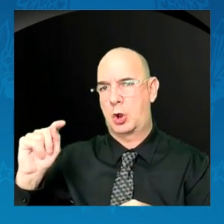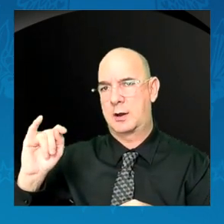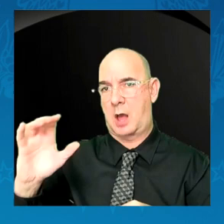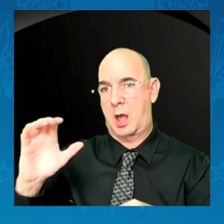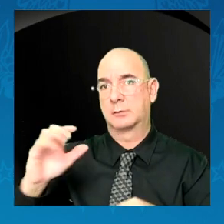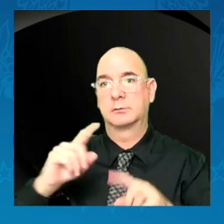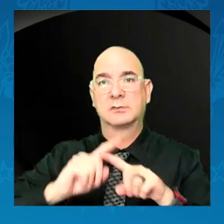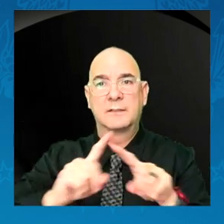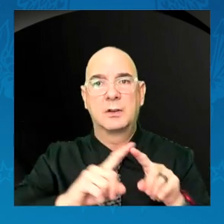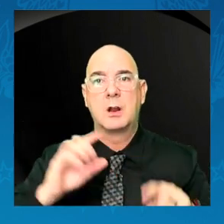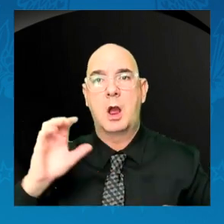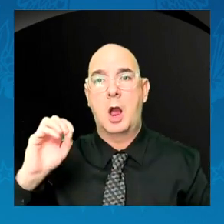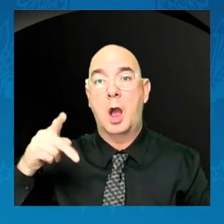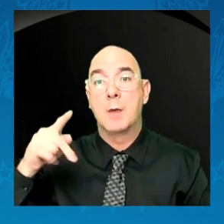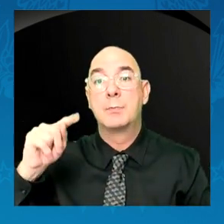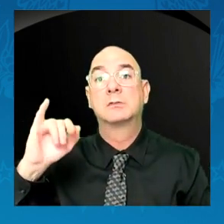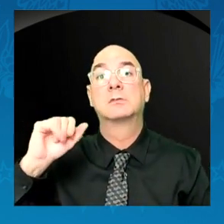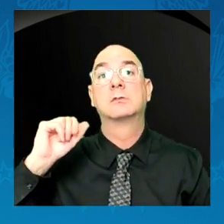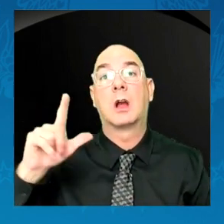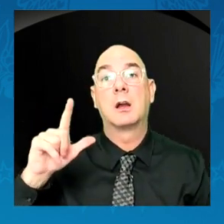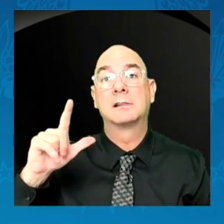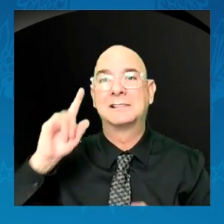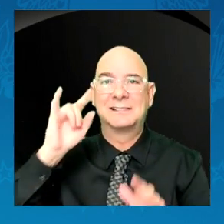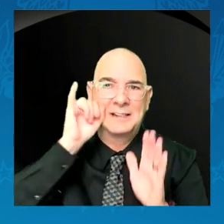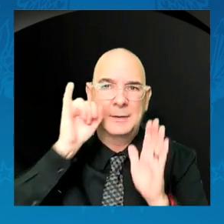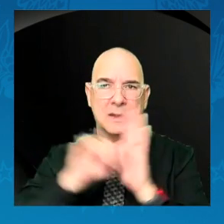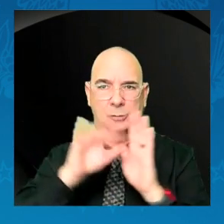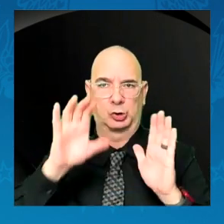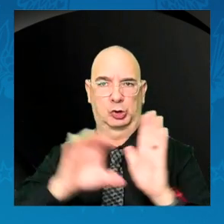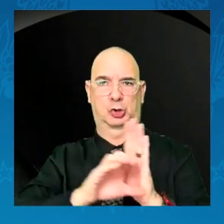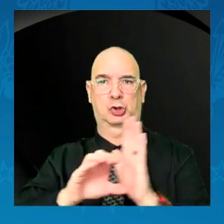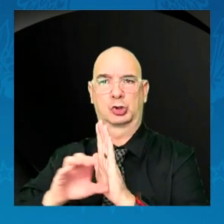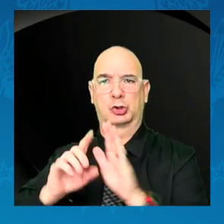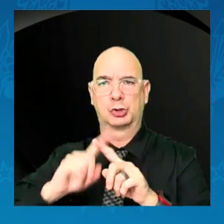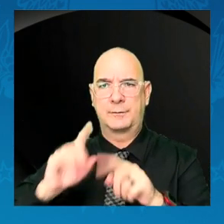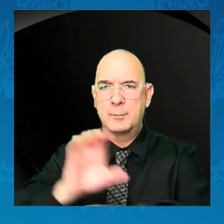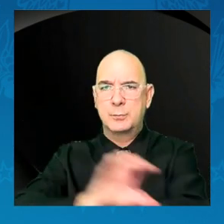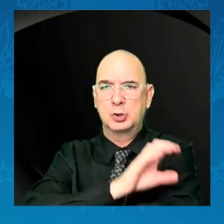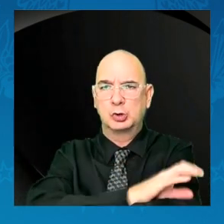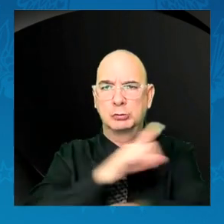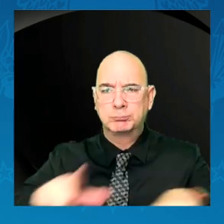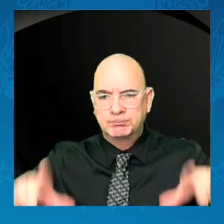supercomputing and open source software. And the entire dataset was made publicly available